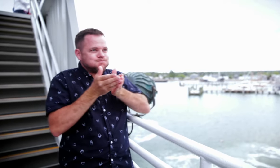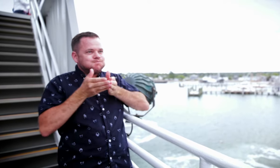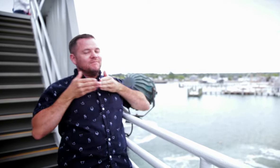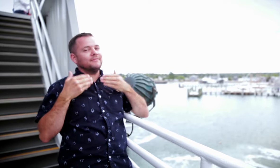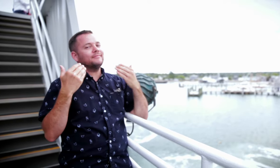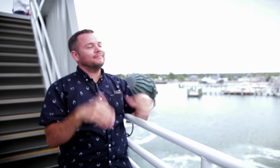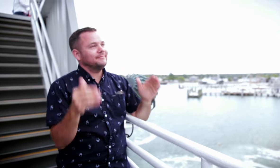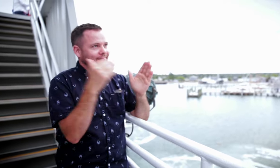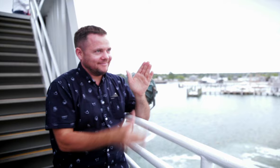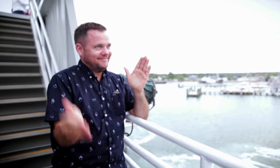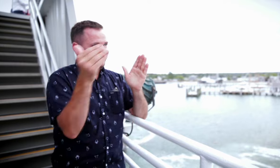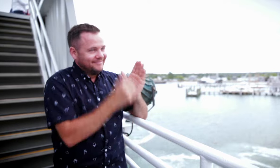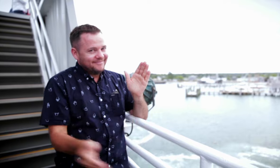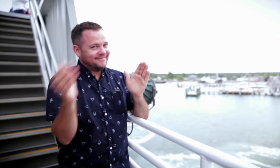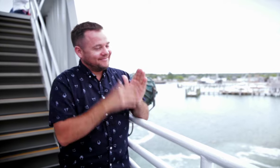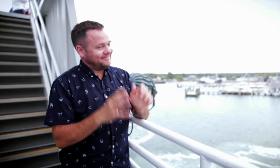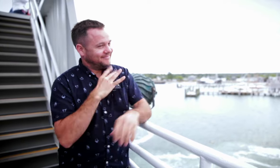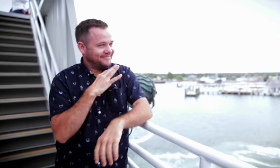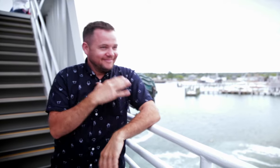The boat leaves the dock, repeating the cycle again.